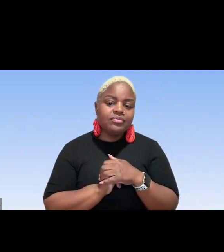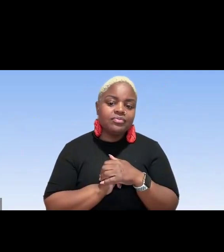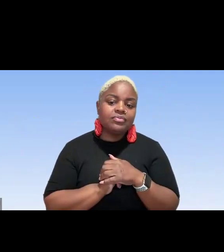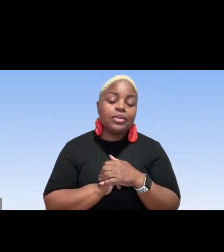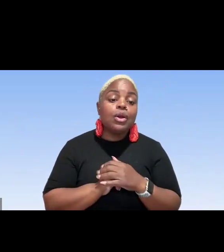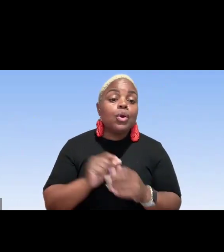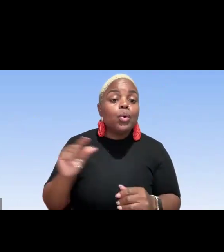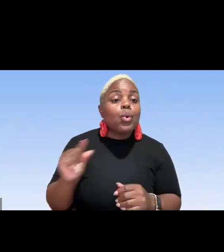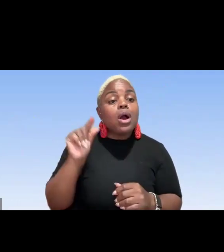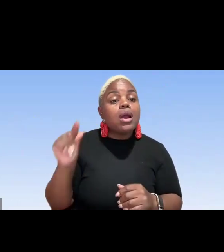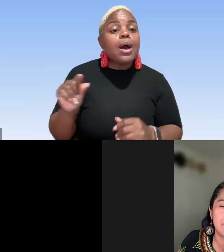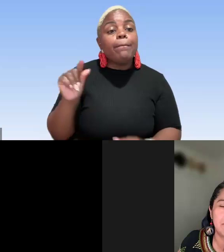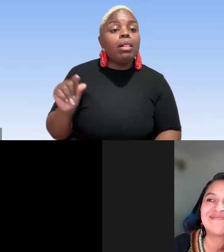and share, share your answer, that'd be great.